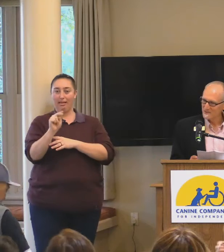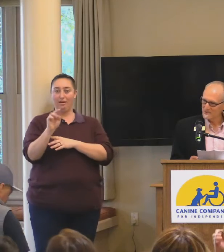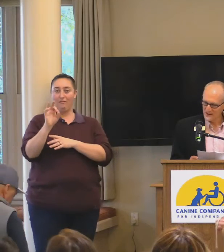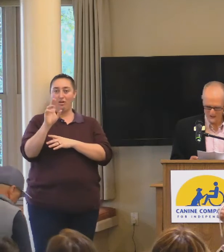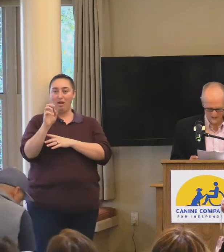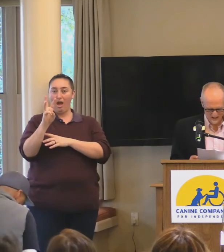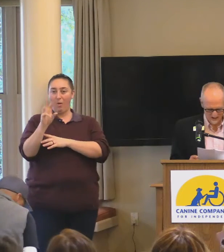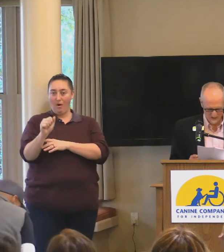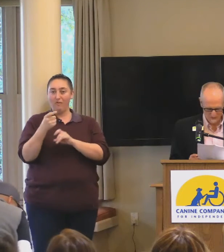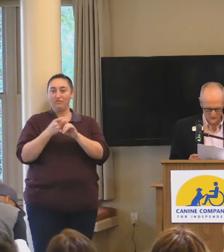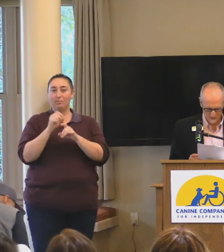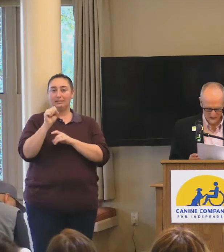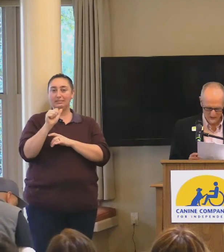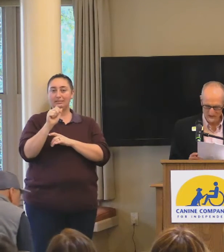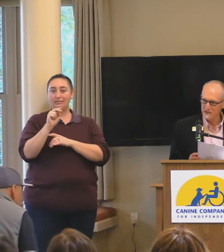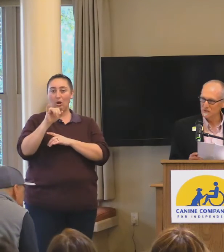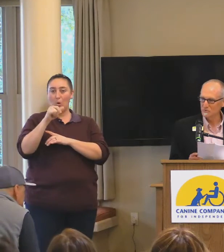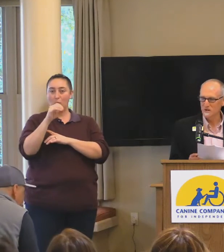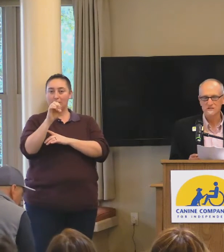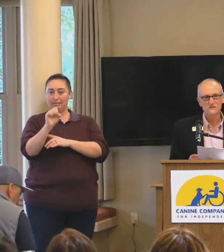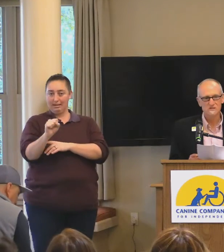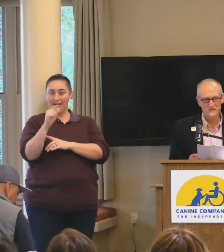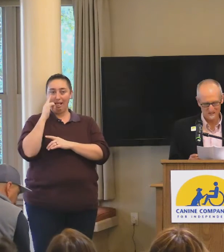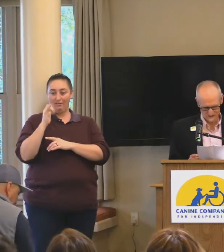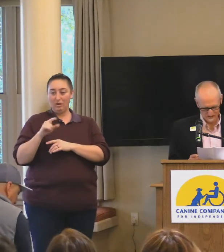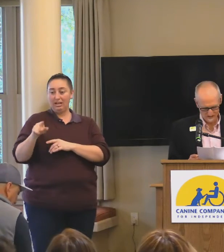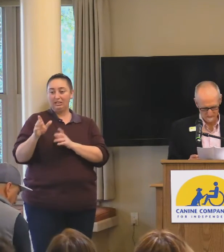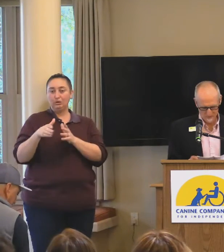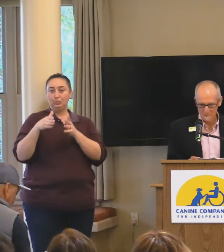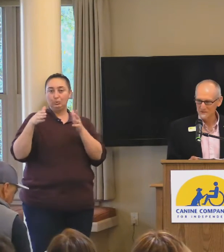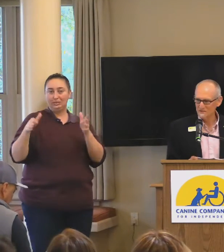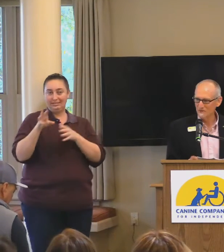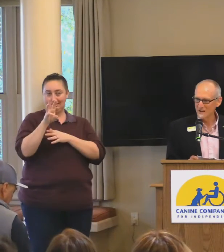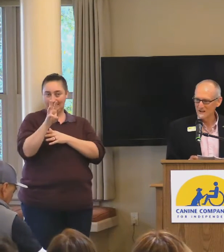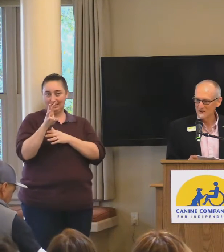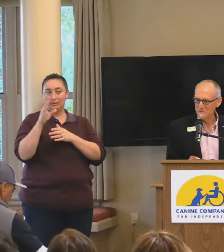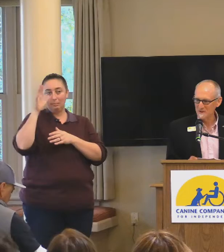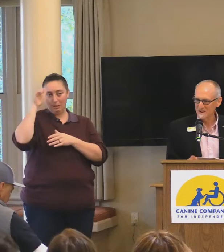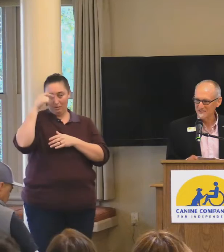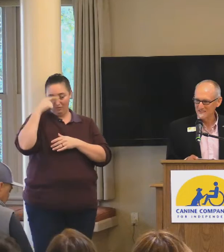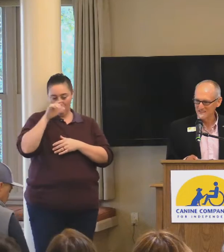Presenting heartly to Penni is her p, Glen Furukawa of San Jose, California, and he's raised six puppies for Canine